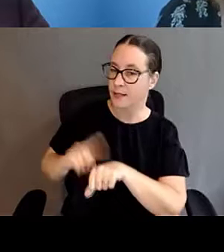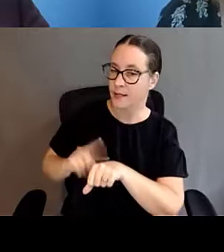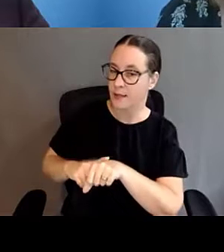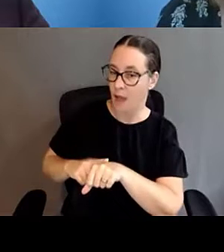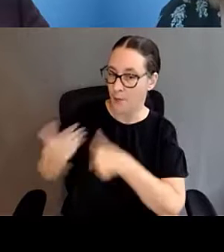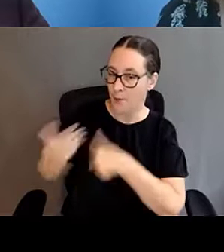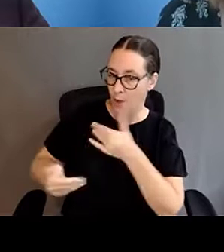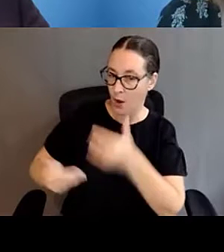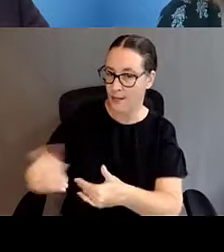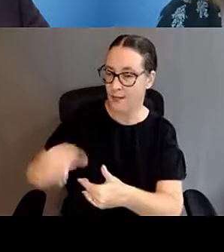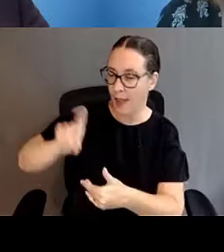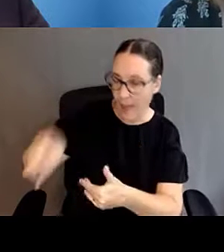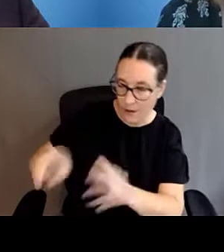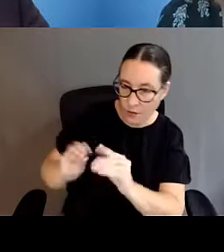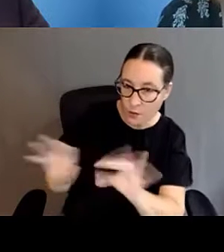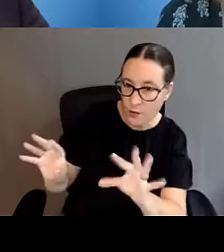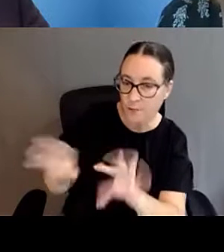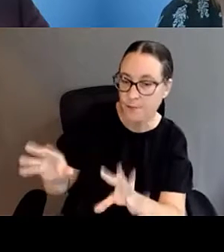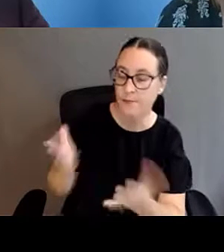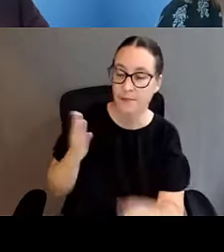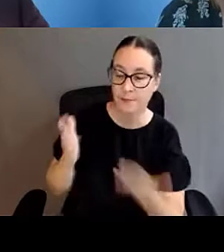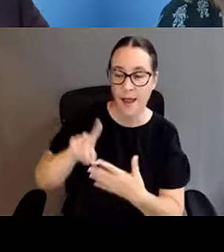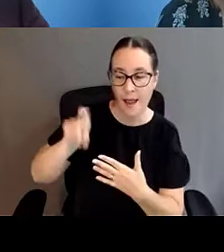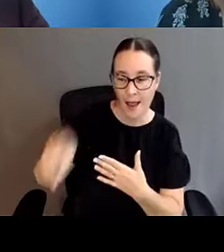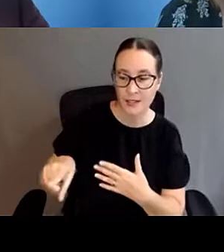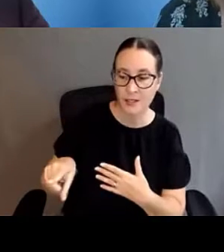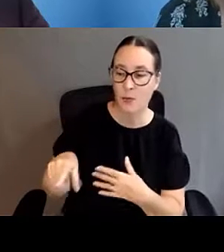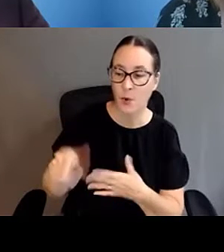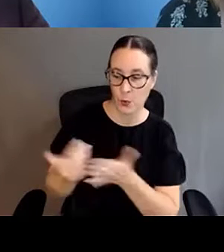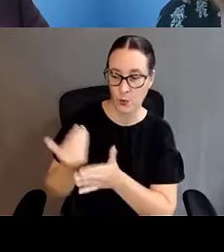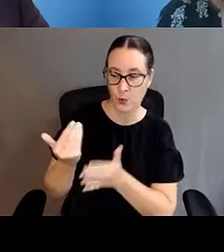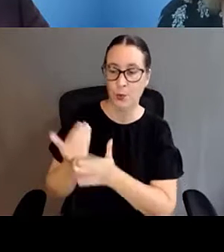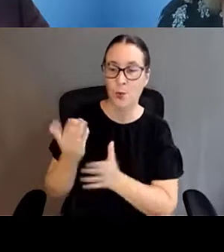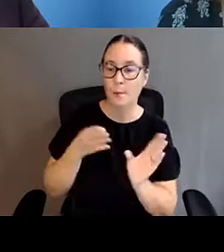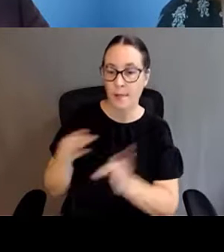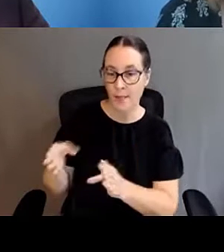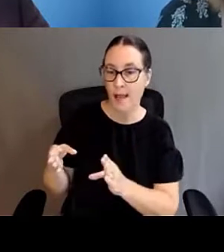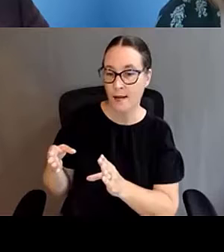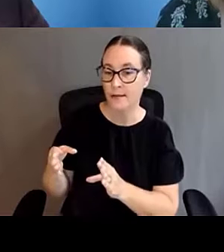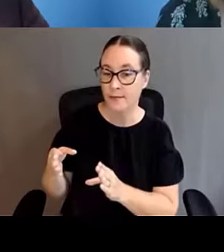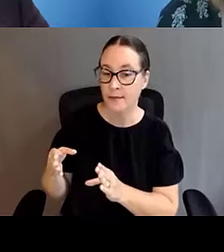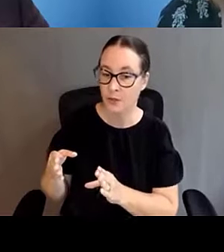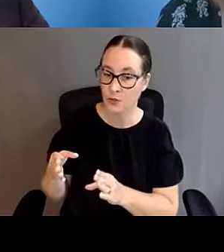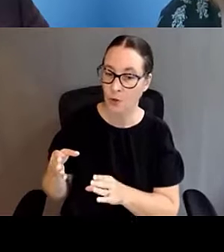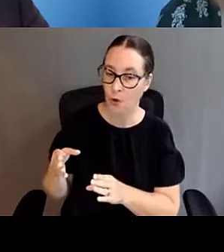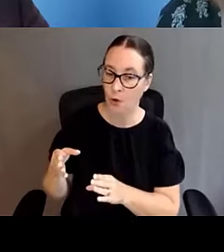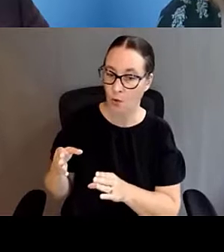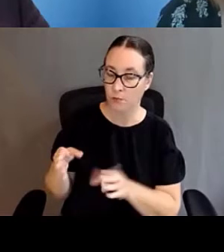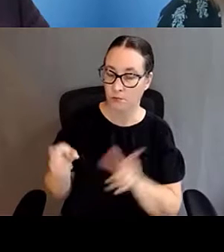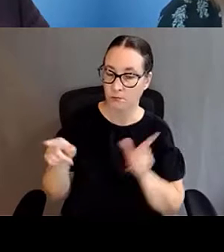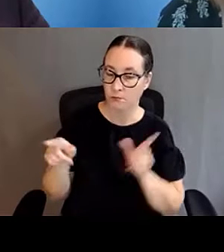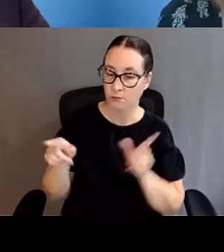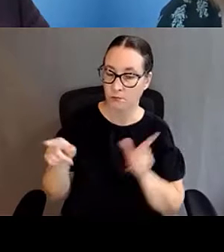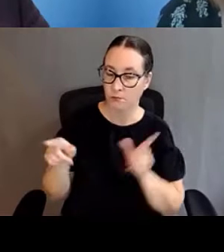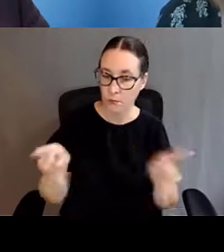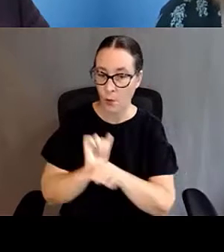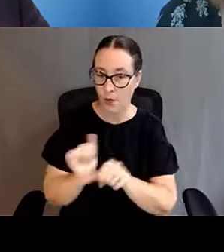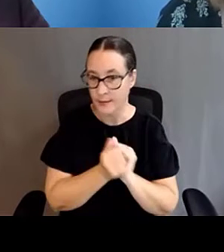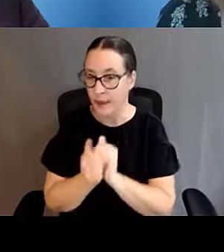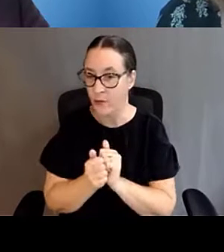and in some cases, they might ask for a revised DMS plan and that you would work together to get your DMS plan complete